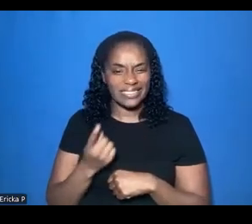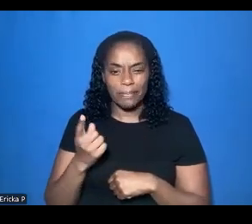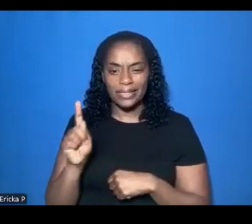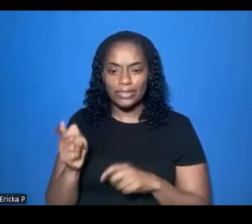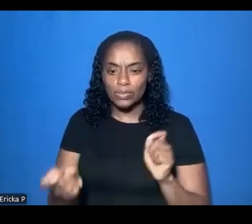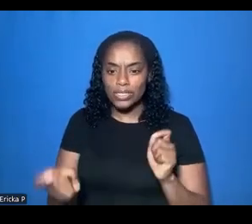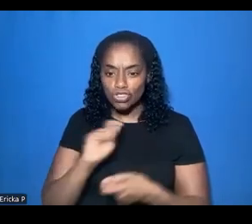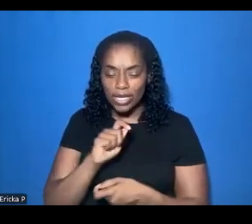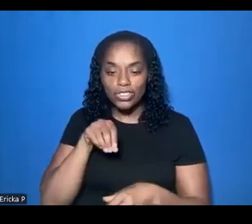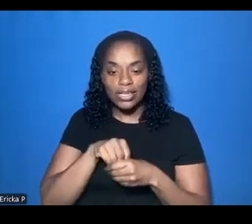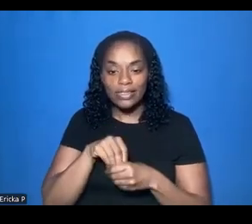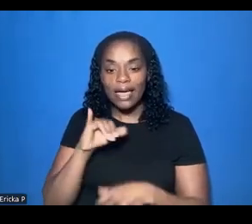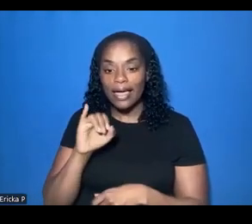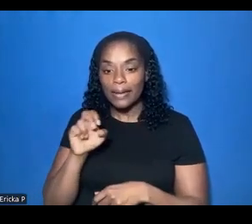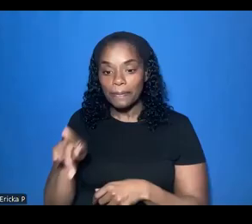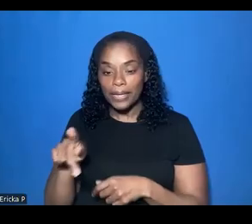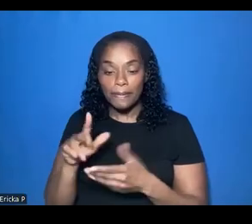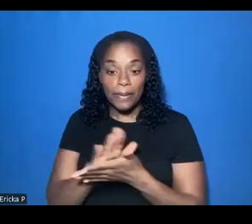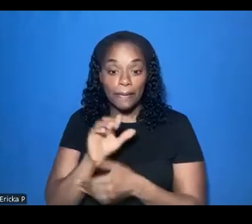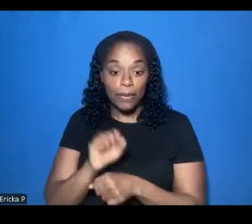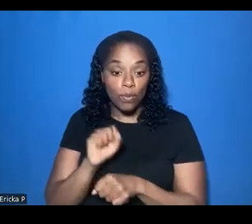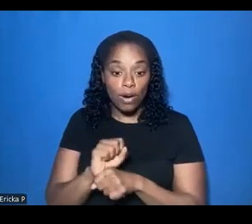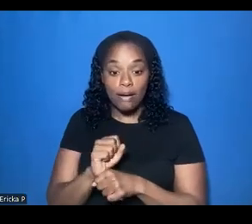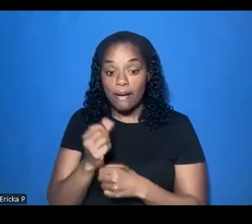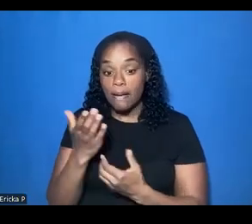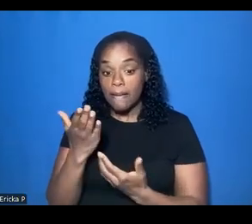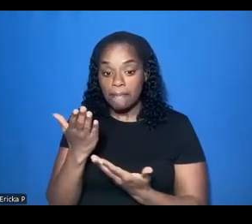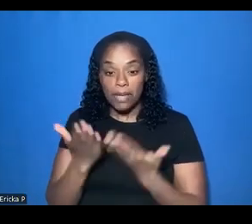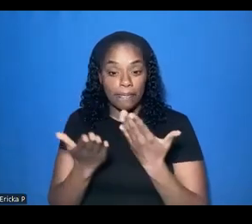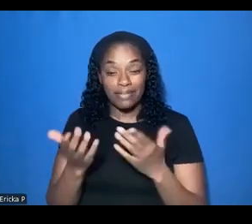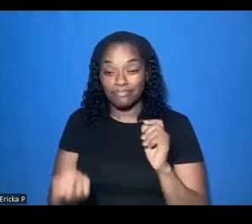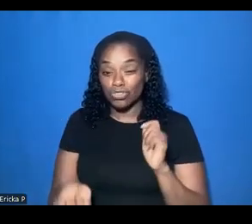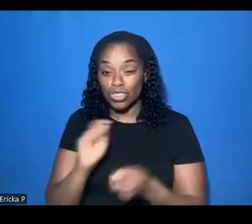in the IEP, if you want to change at all, if you want to request a new service,